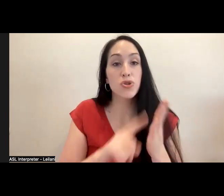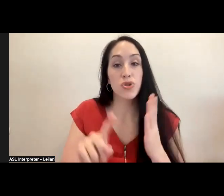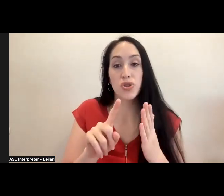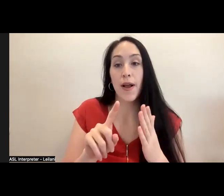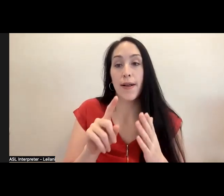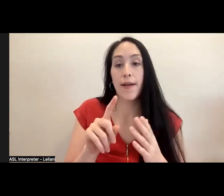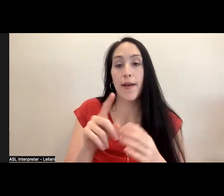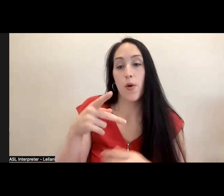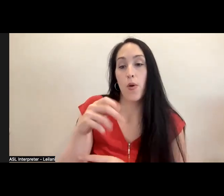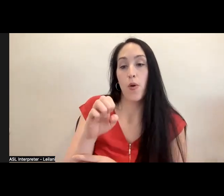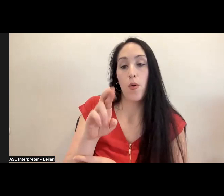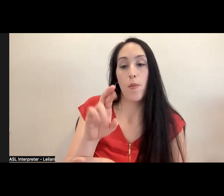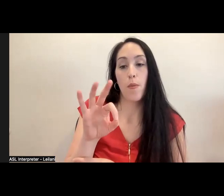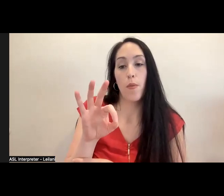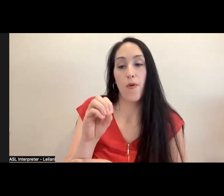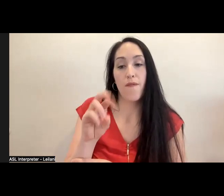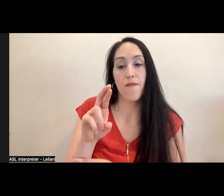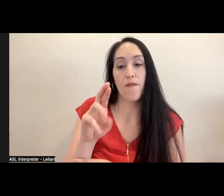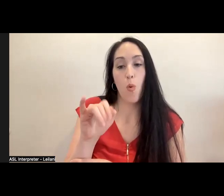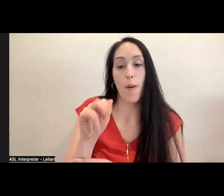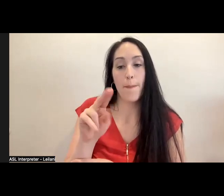the savings tab. 11:48:38 You can click performance and see